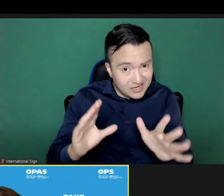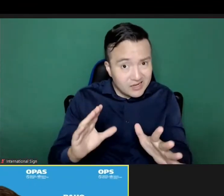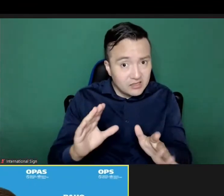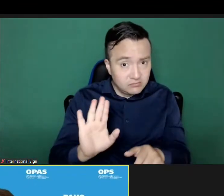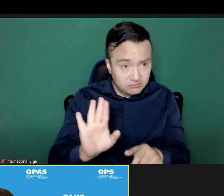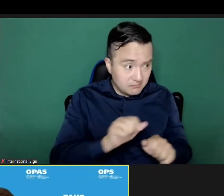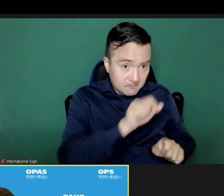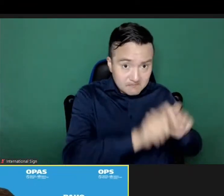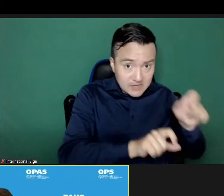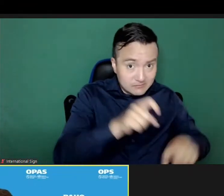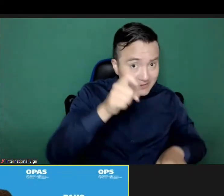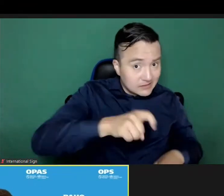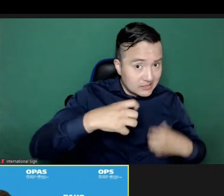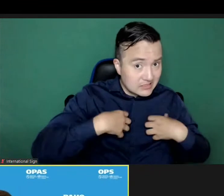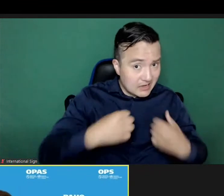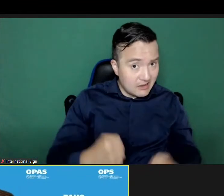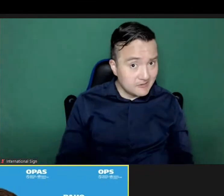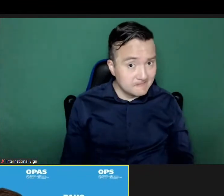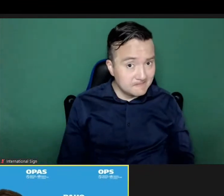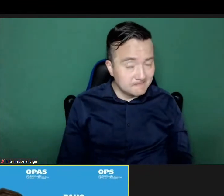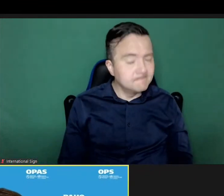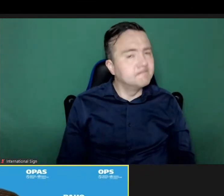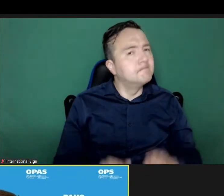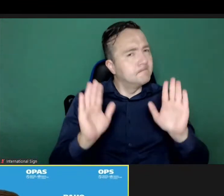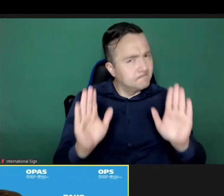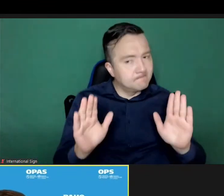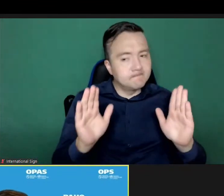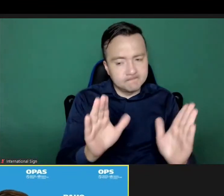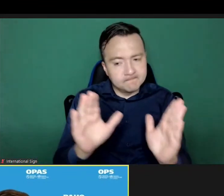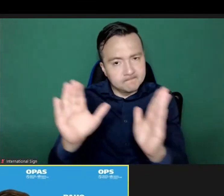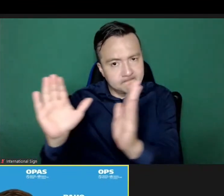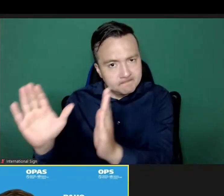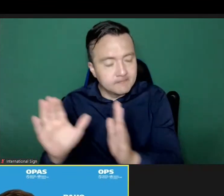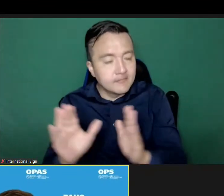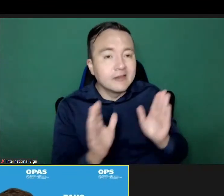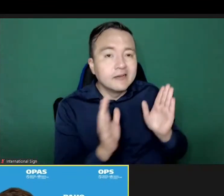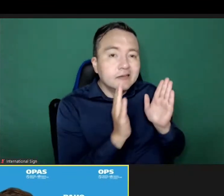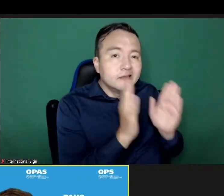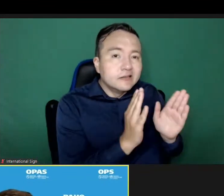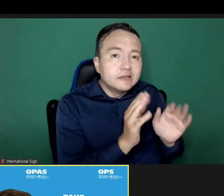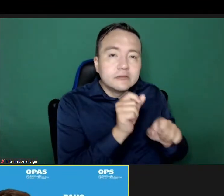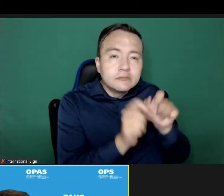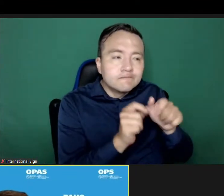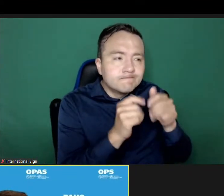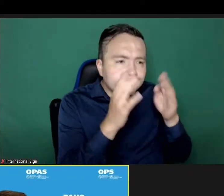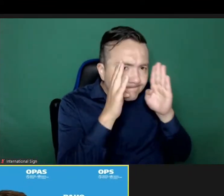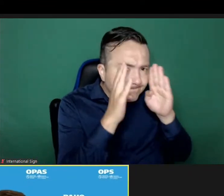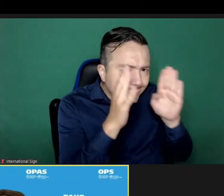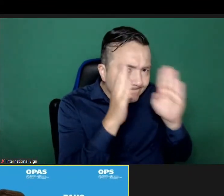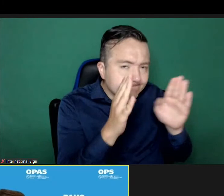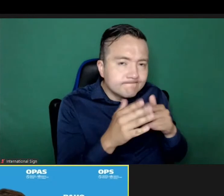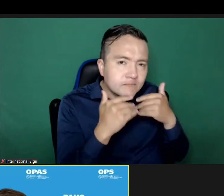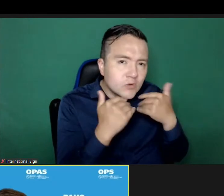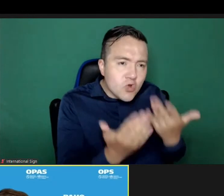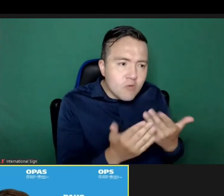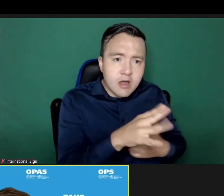secondary prevention of NCDs, by investing in the health at the community level.